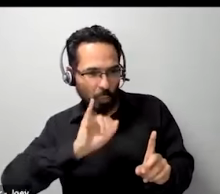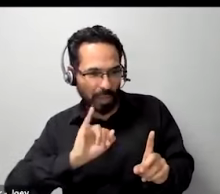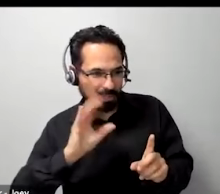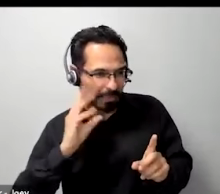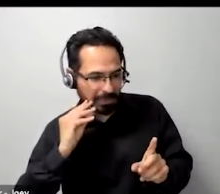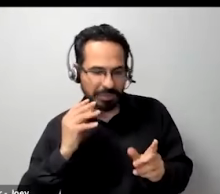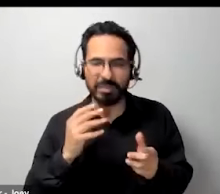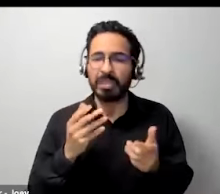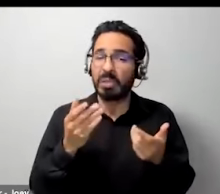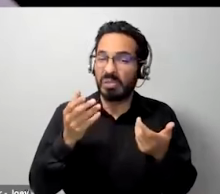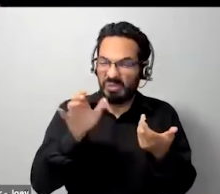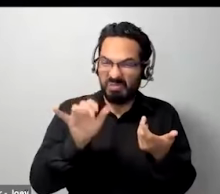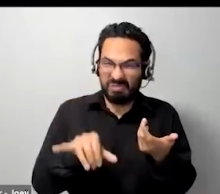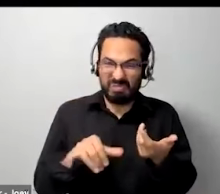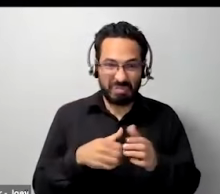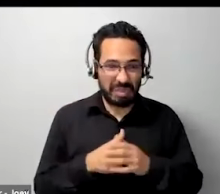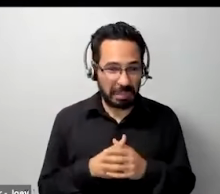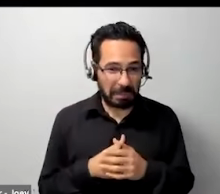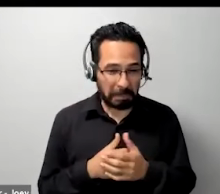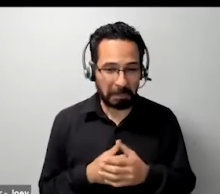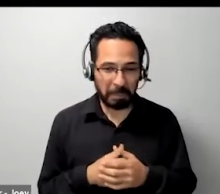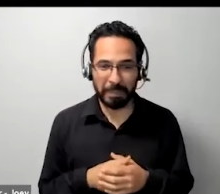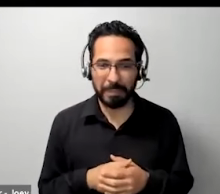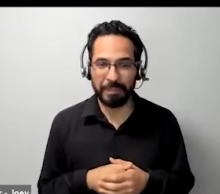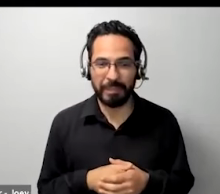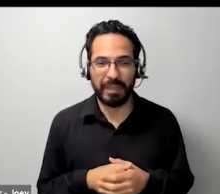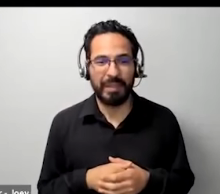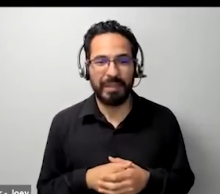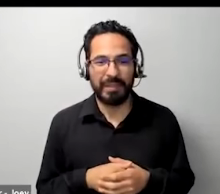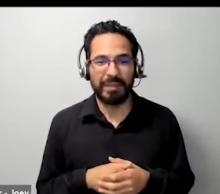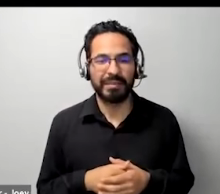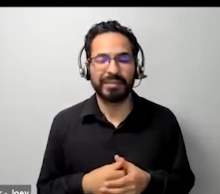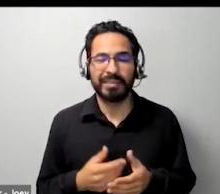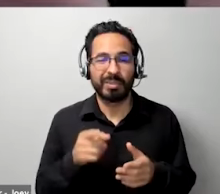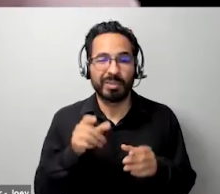And so yeah, you know, you can choose a career path